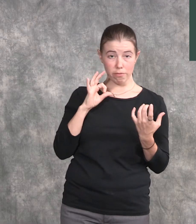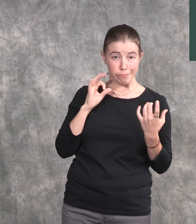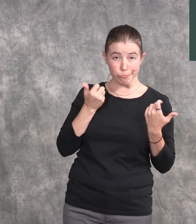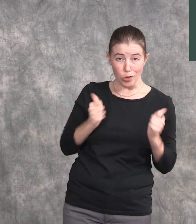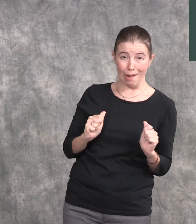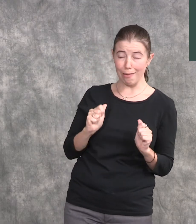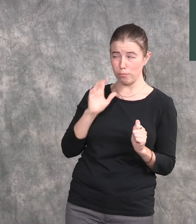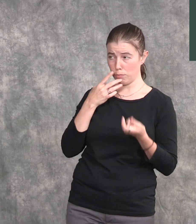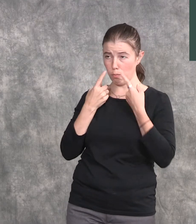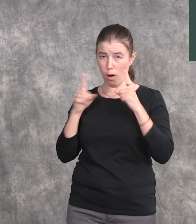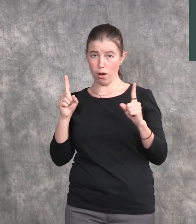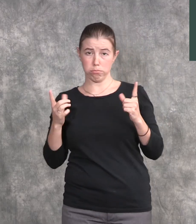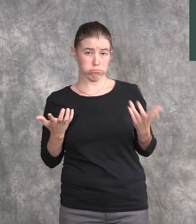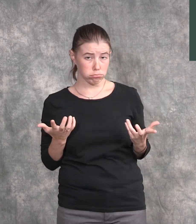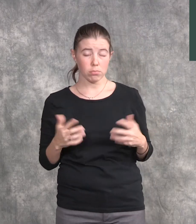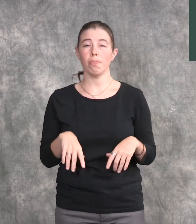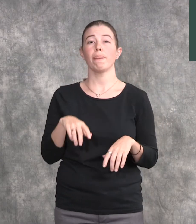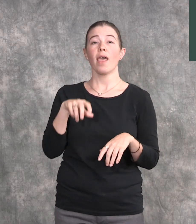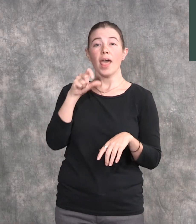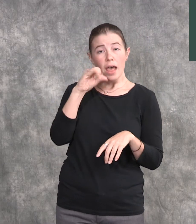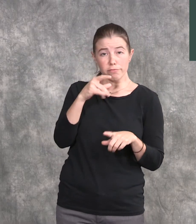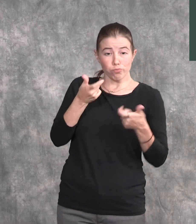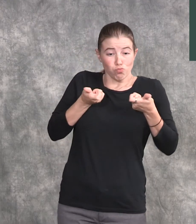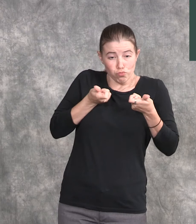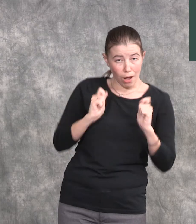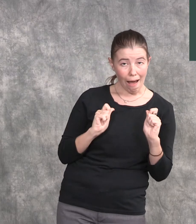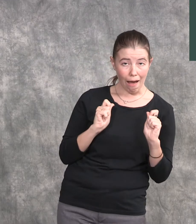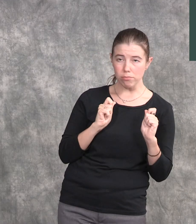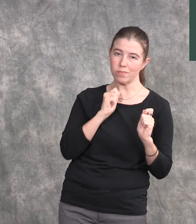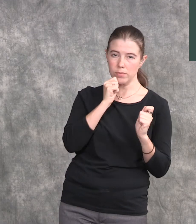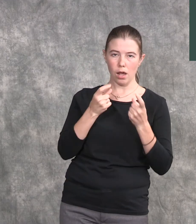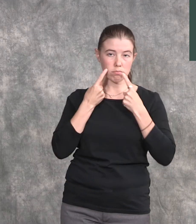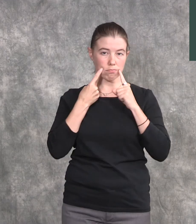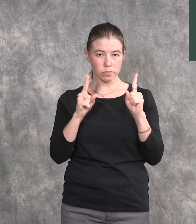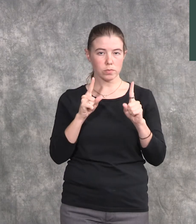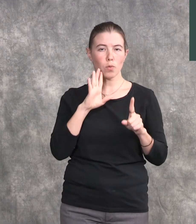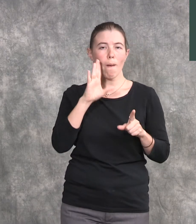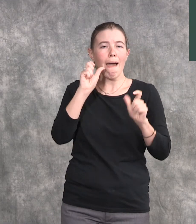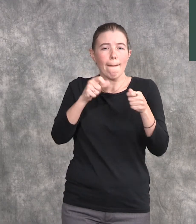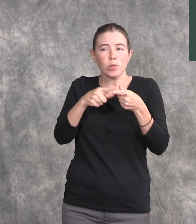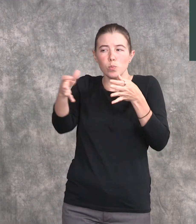say that it would have worked if you had just tried. If you try, and it does not work,